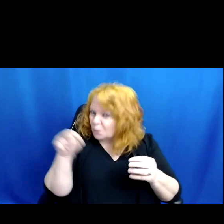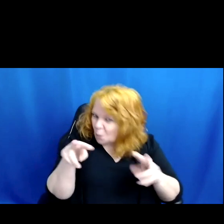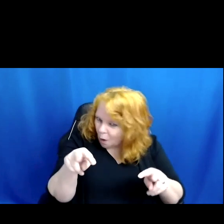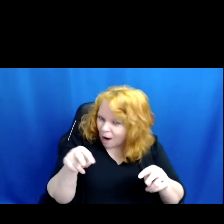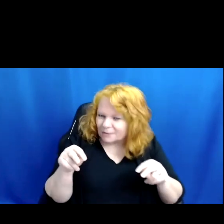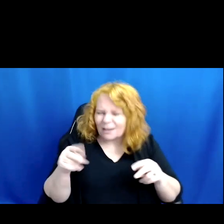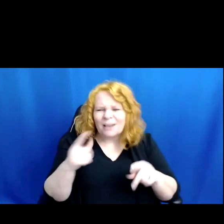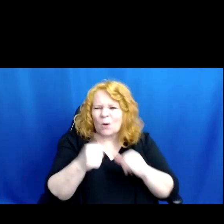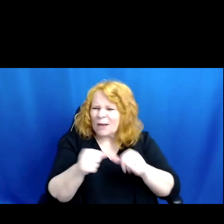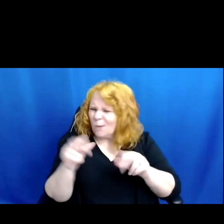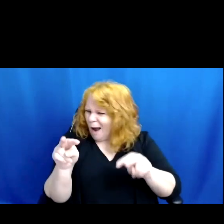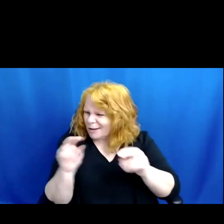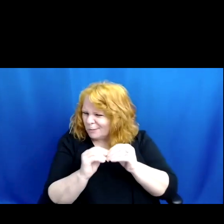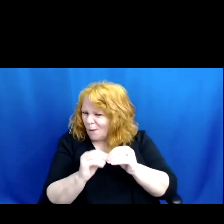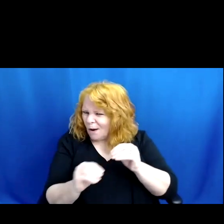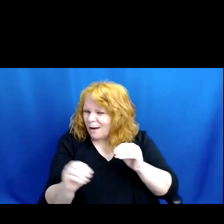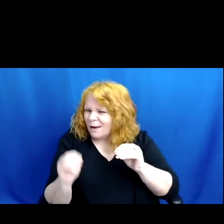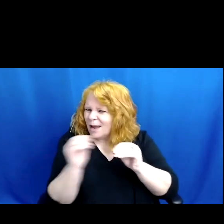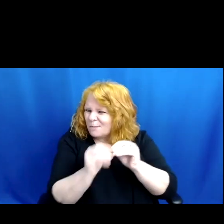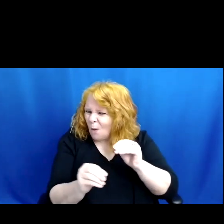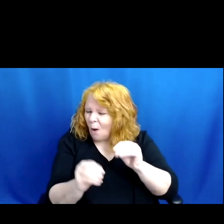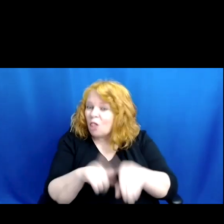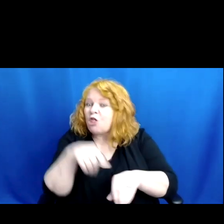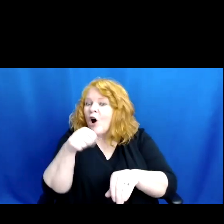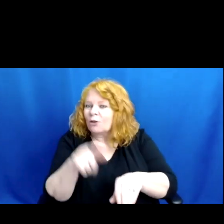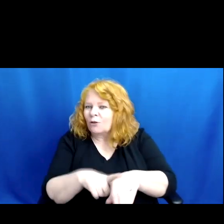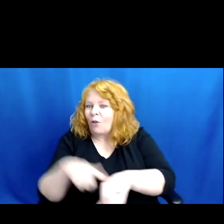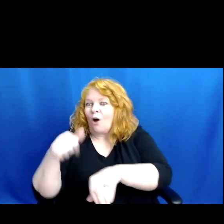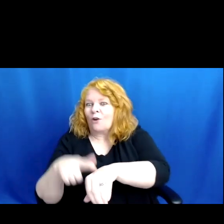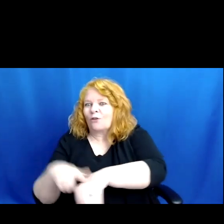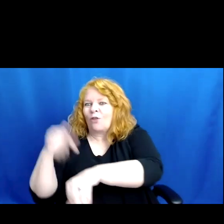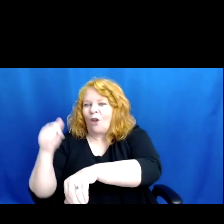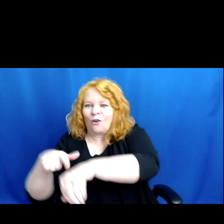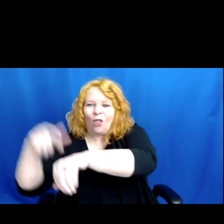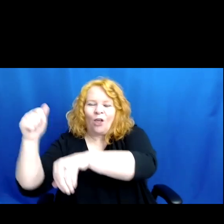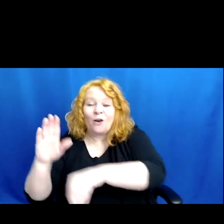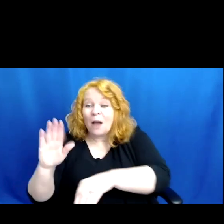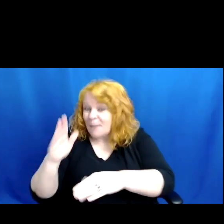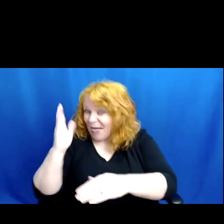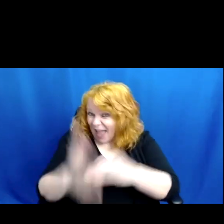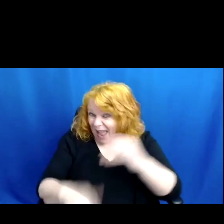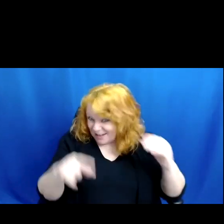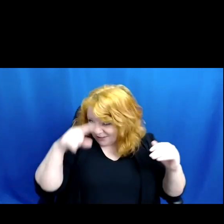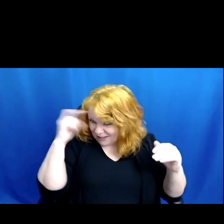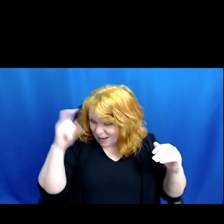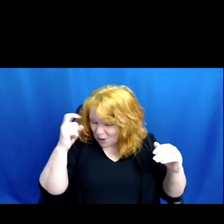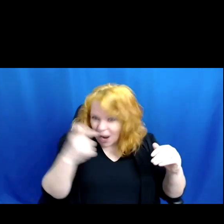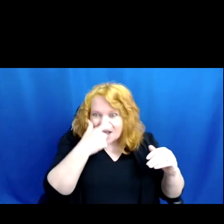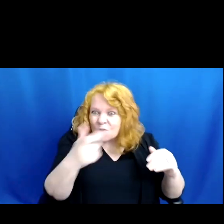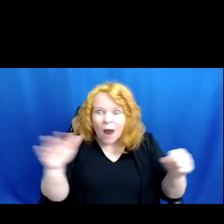He kept watching everytime for longer and longer. By the end of the summer he was watching the whole hour show.